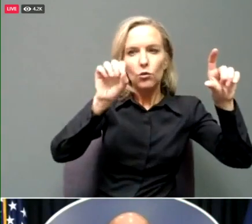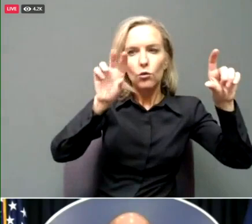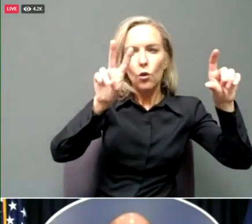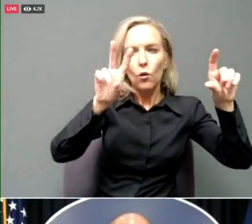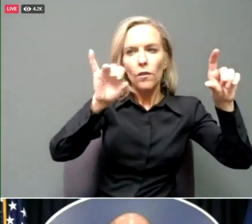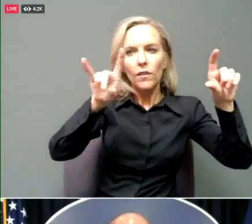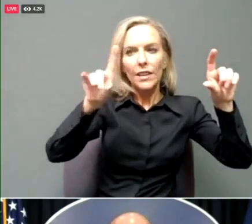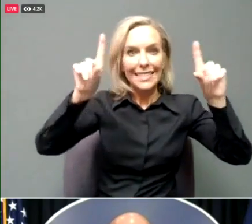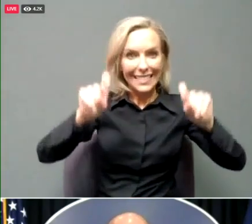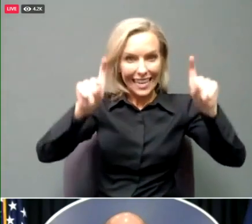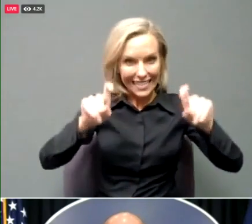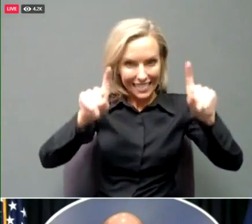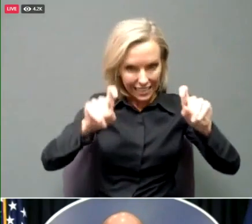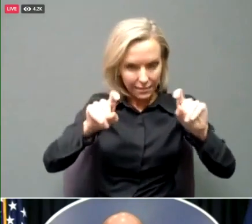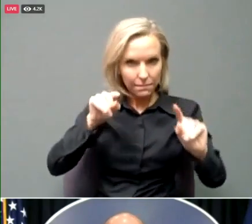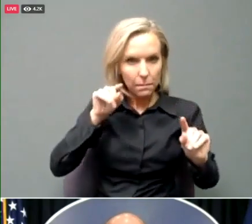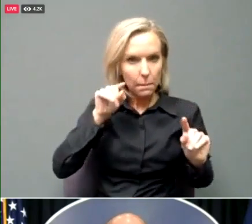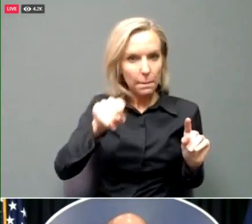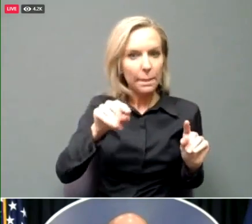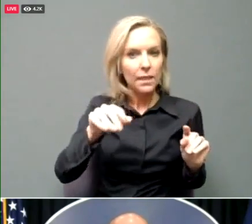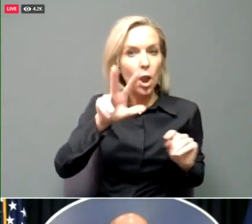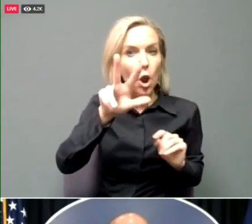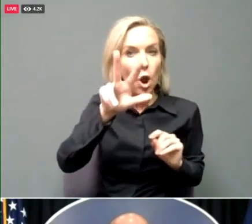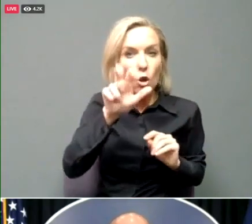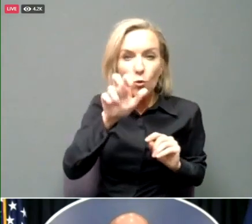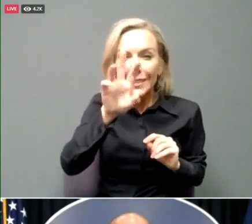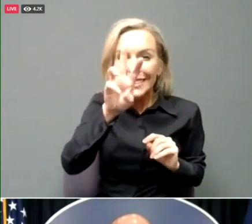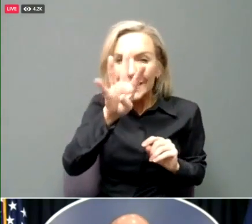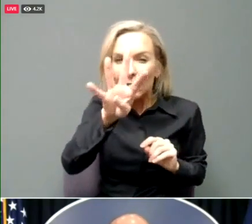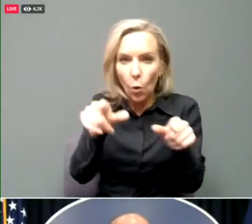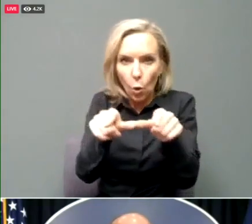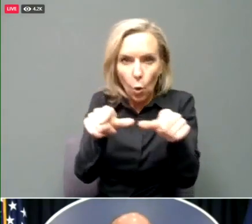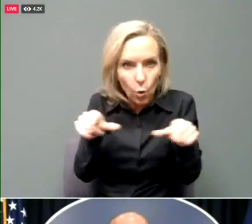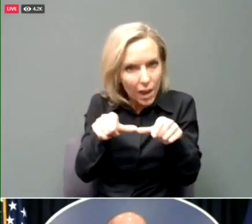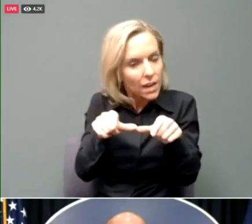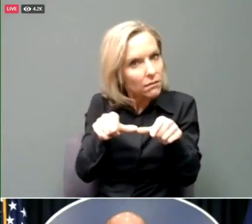there. There are 364 locations on our map now. I suspect there's even more